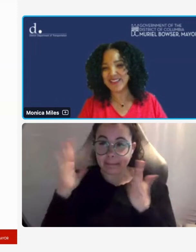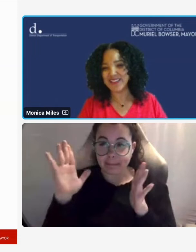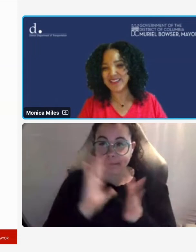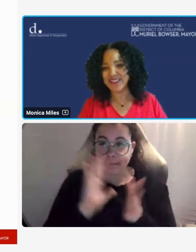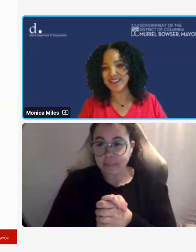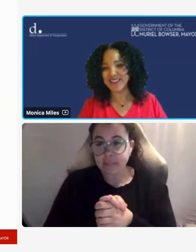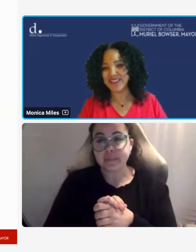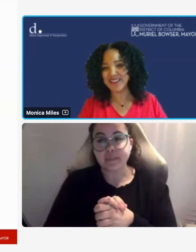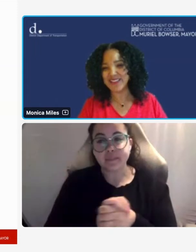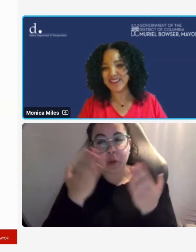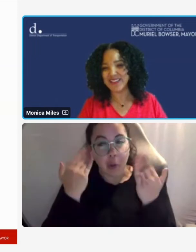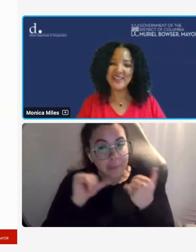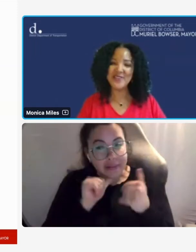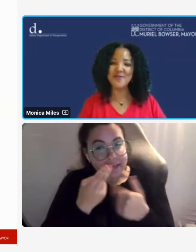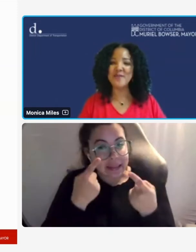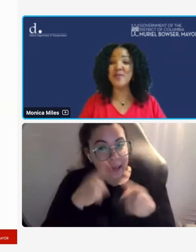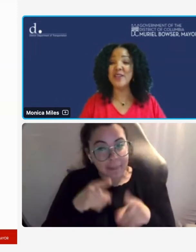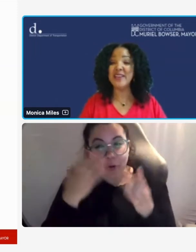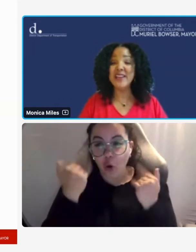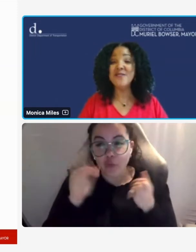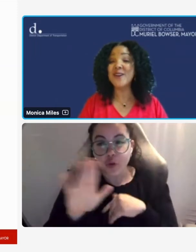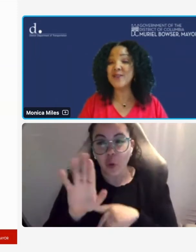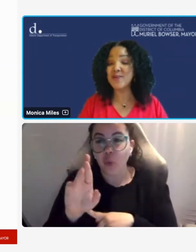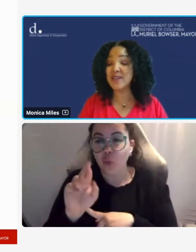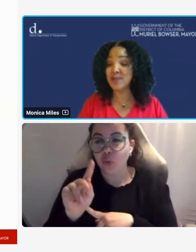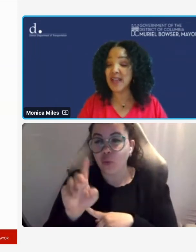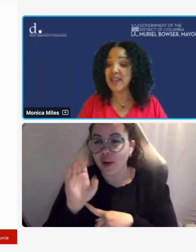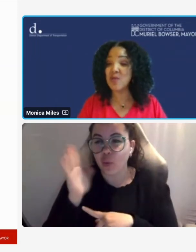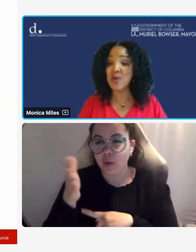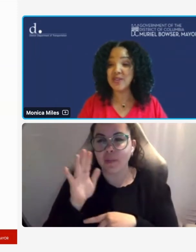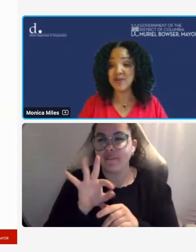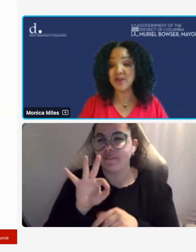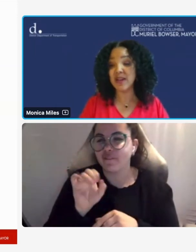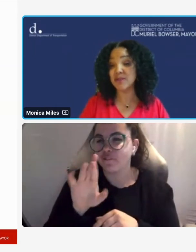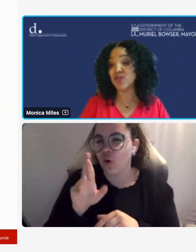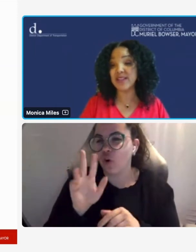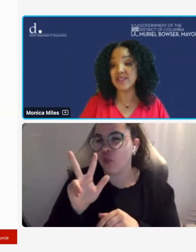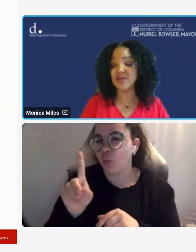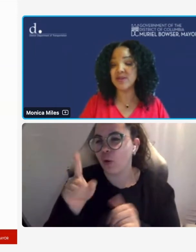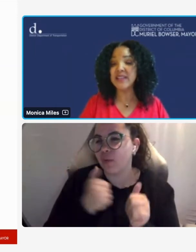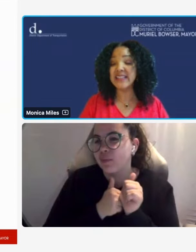hopefully that does not happen hopefully your rate will be r31 compliant when you're trying to